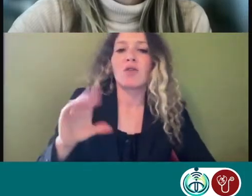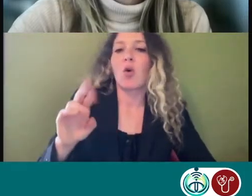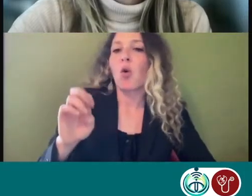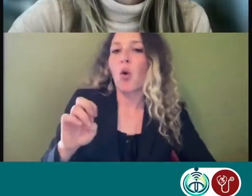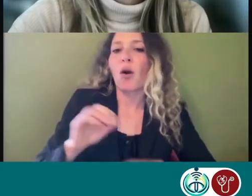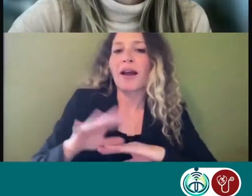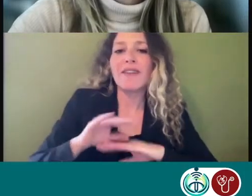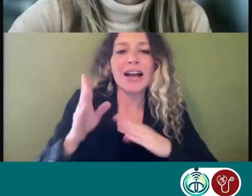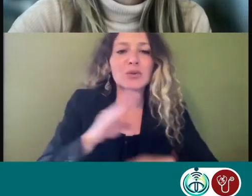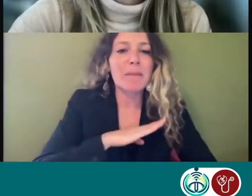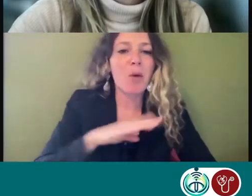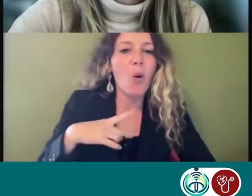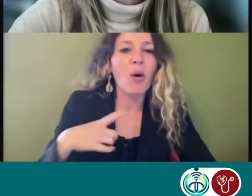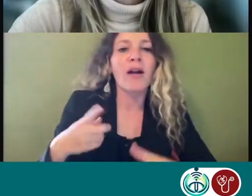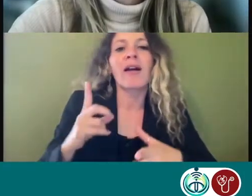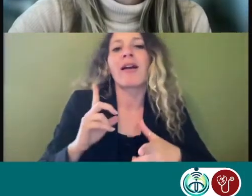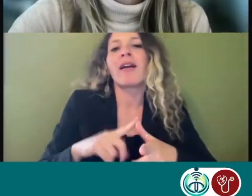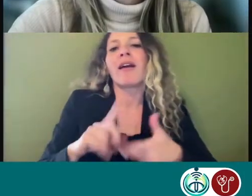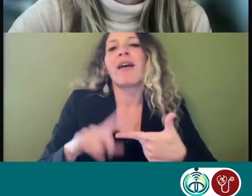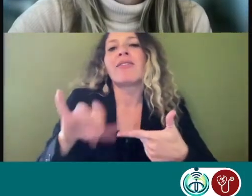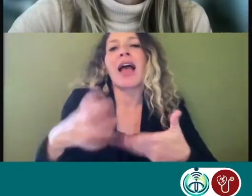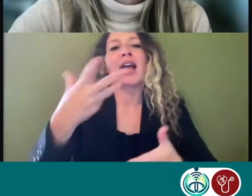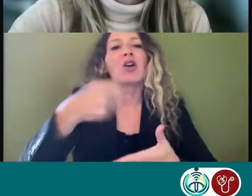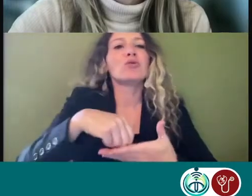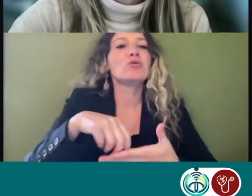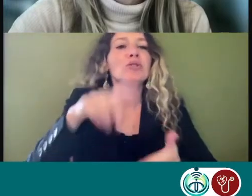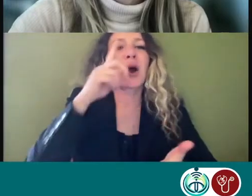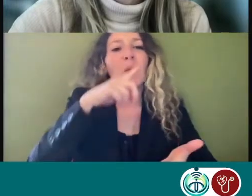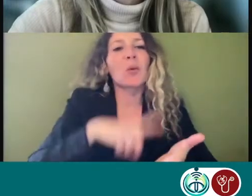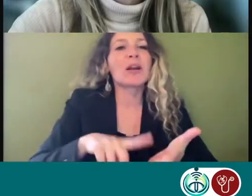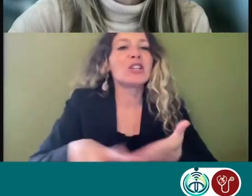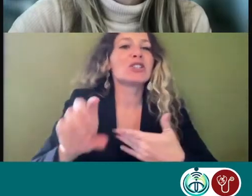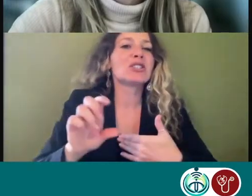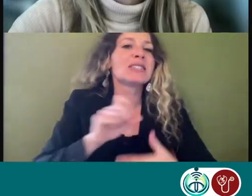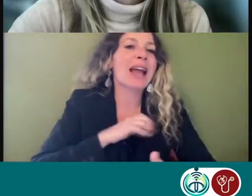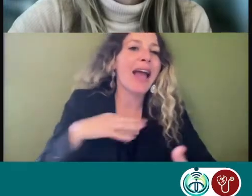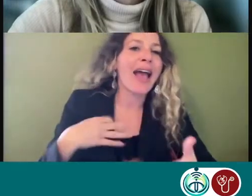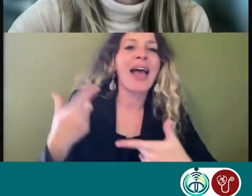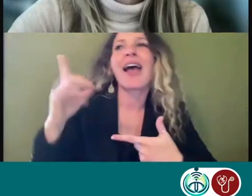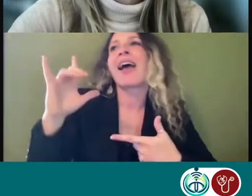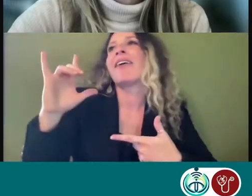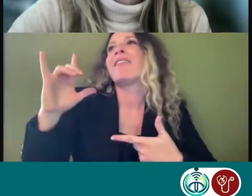aspect of the study. That includes research staff who work at Stanford, but it also includes adults